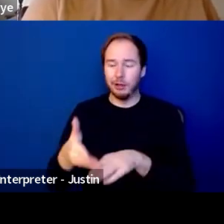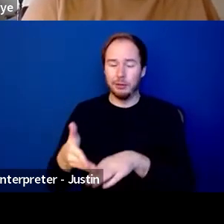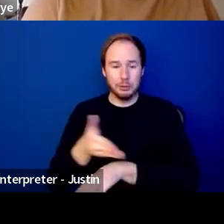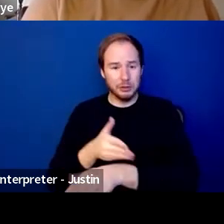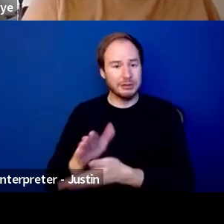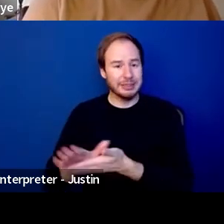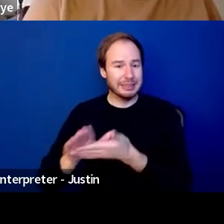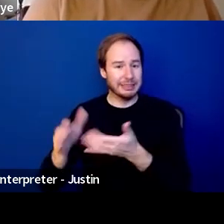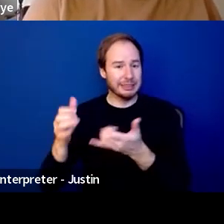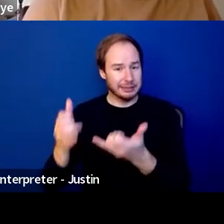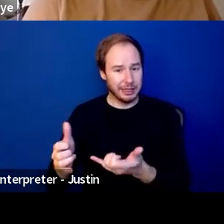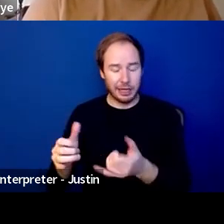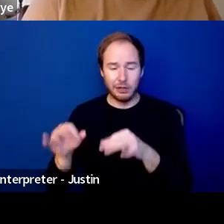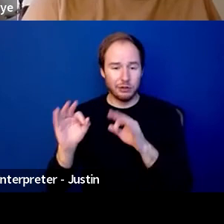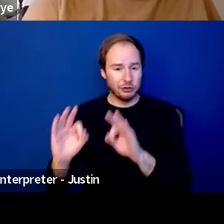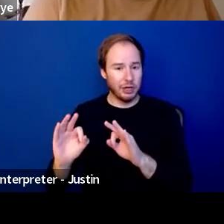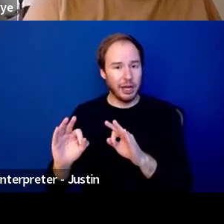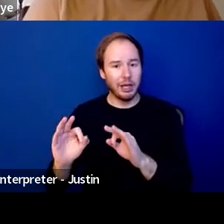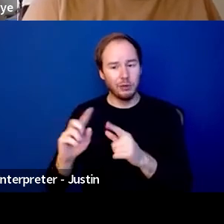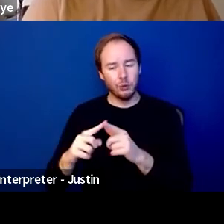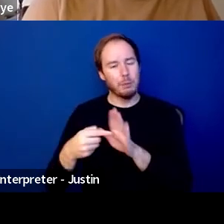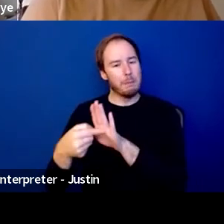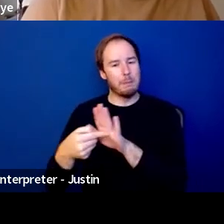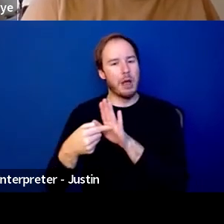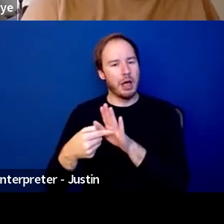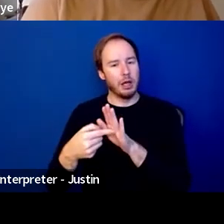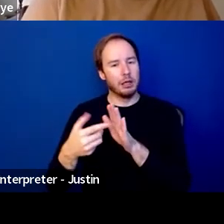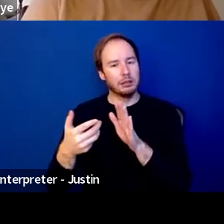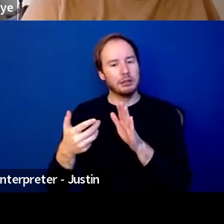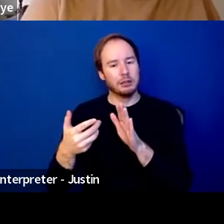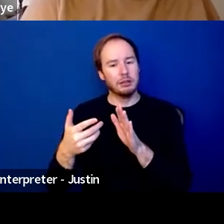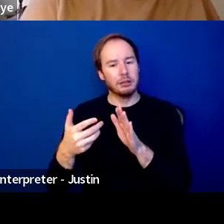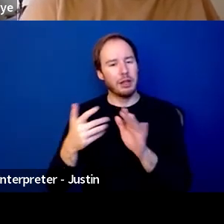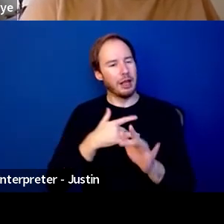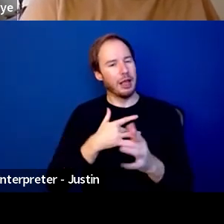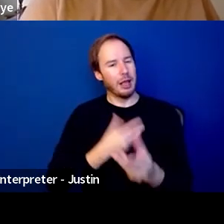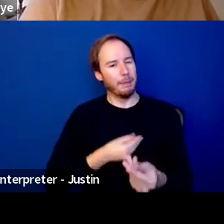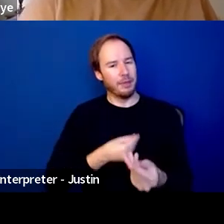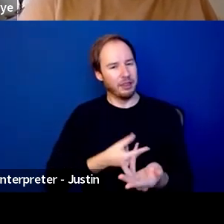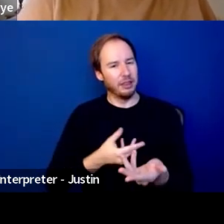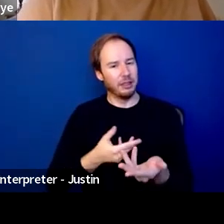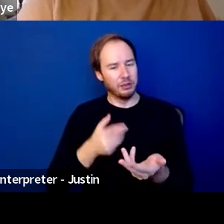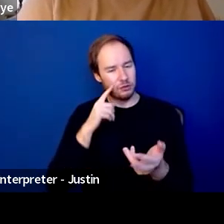and just kind of modeling empathy and respect for these patients